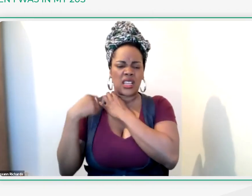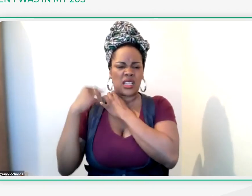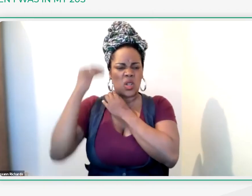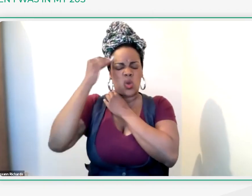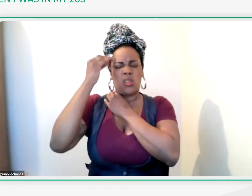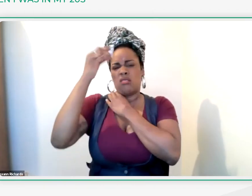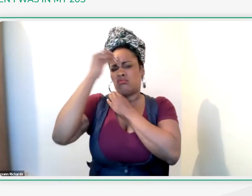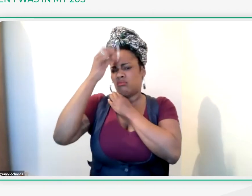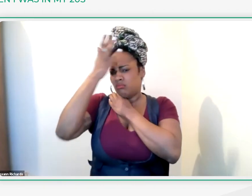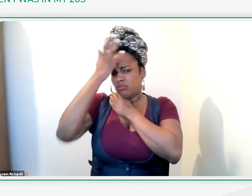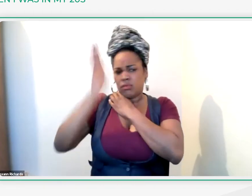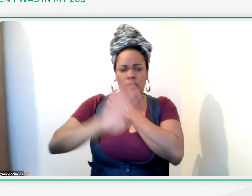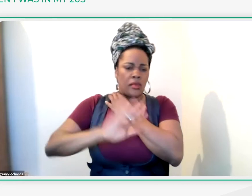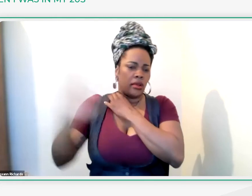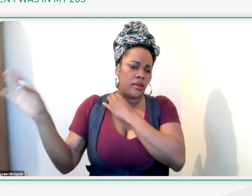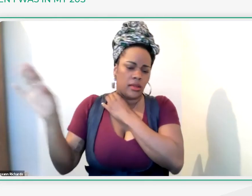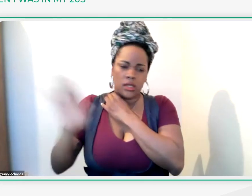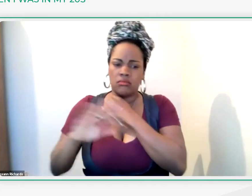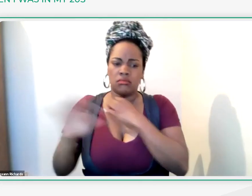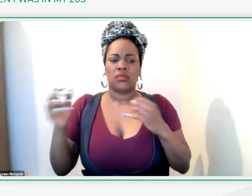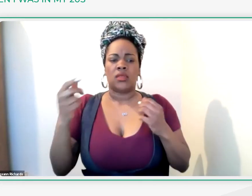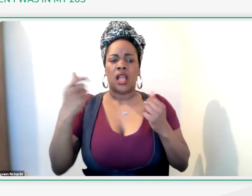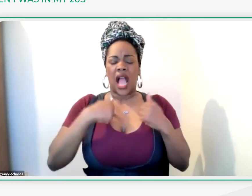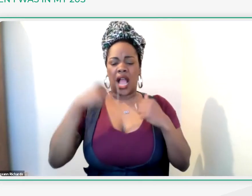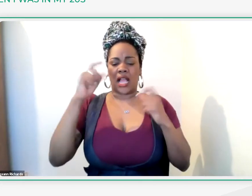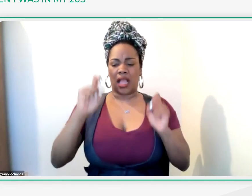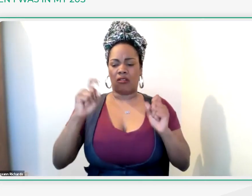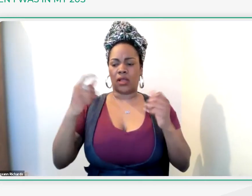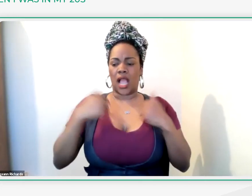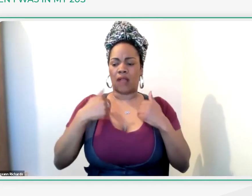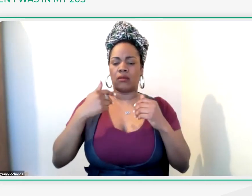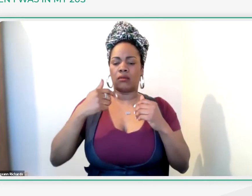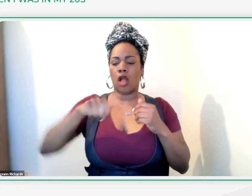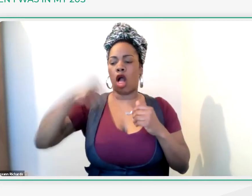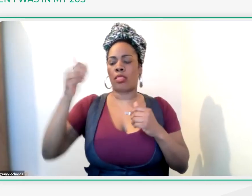was cleared up. And that taught me a lesson.